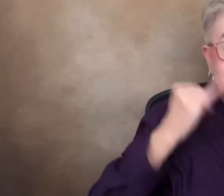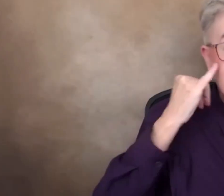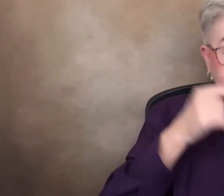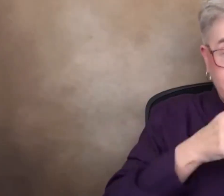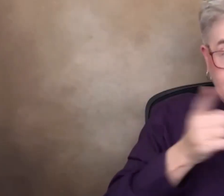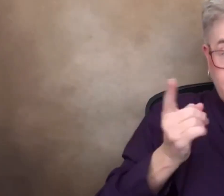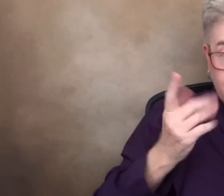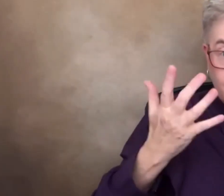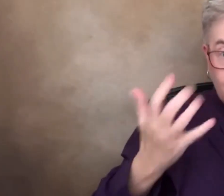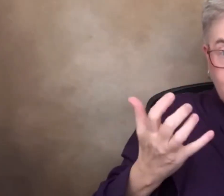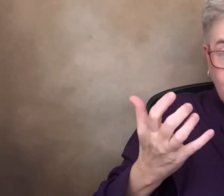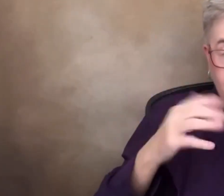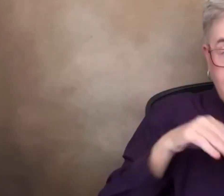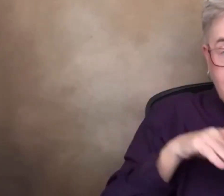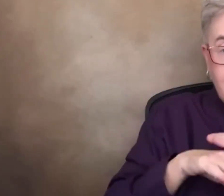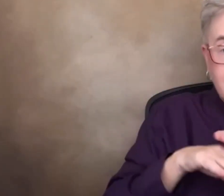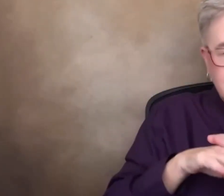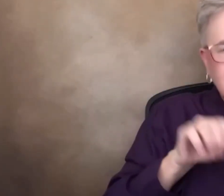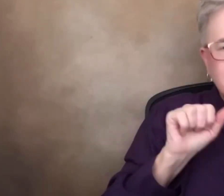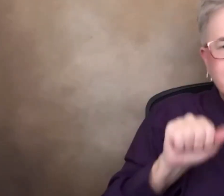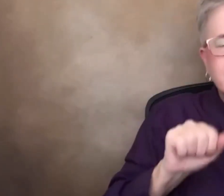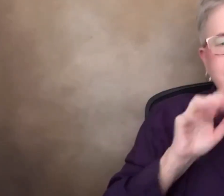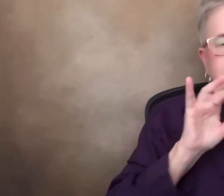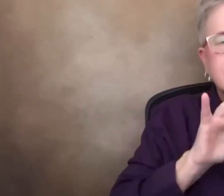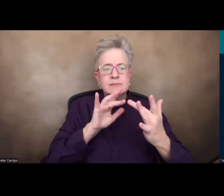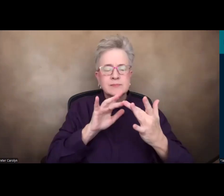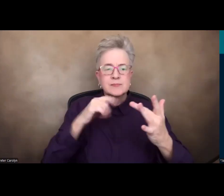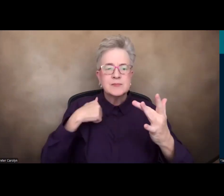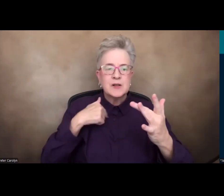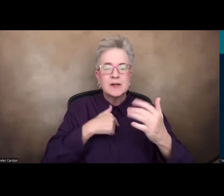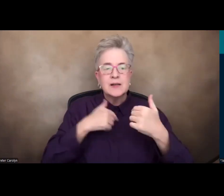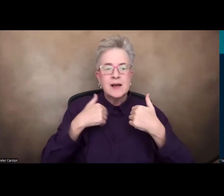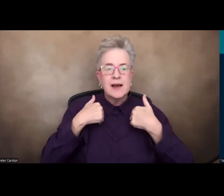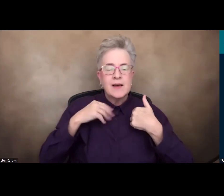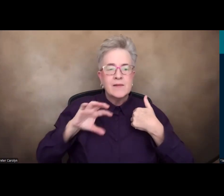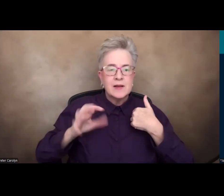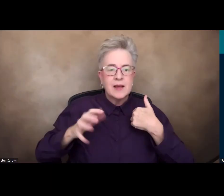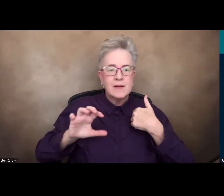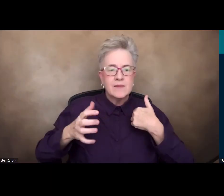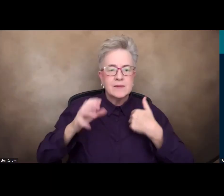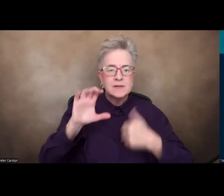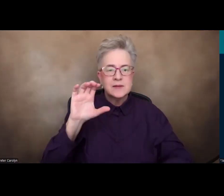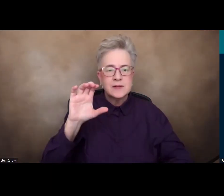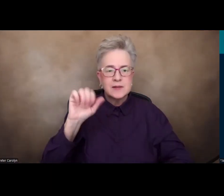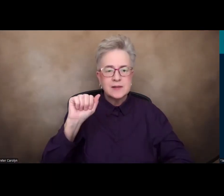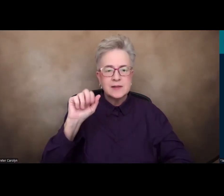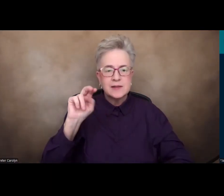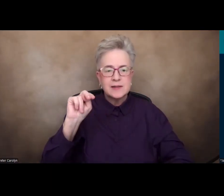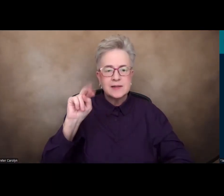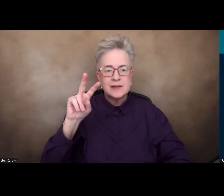that, reach out to us about our Canvas page. If you will put the